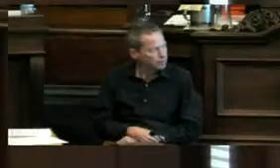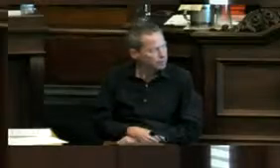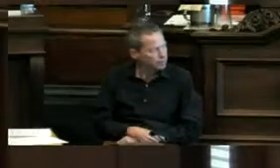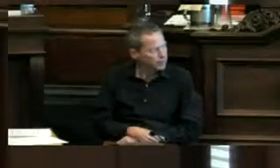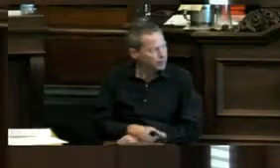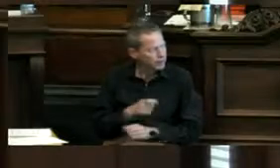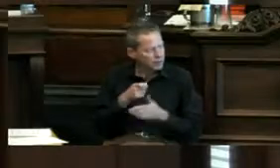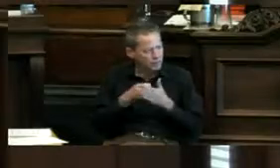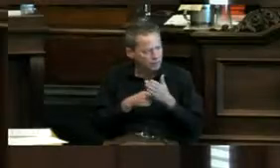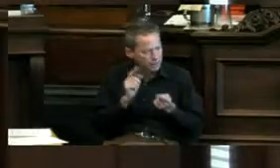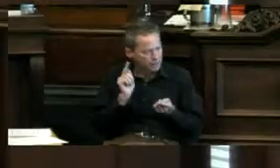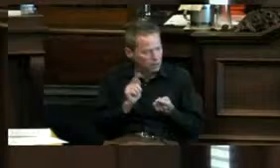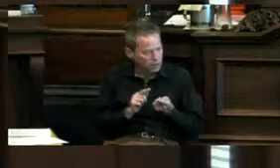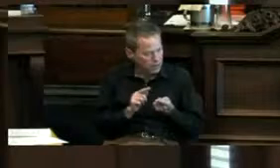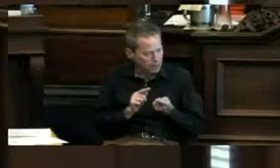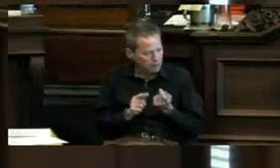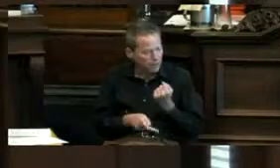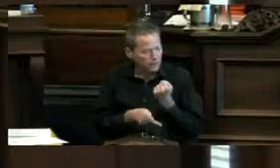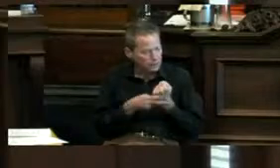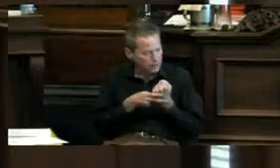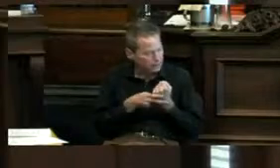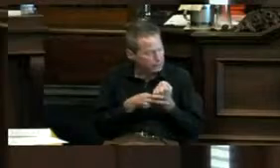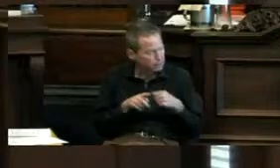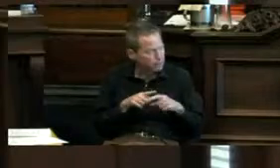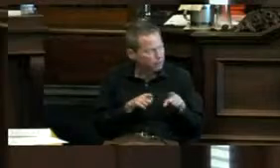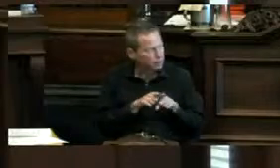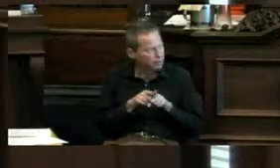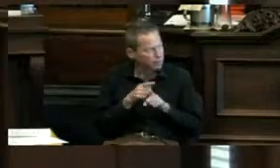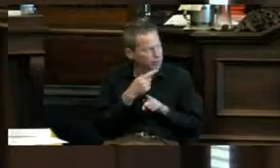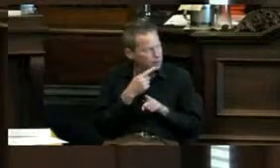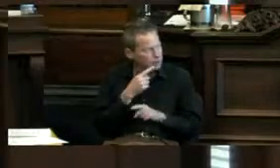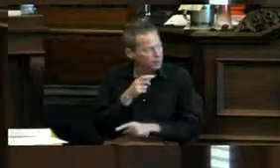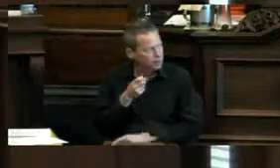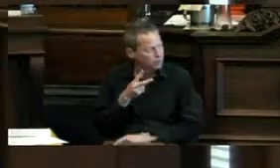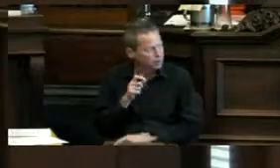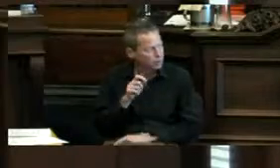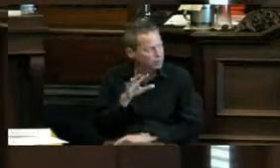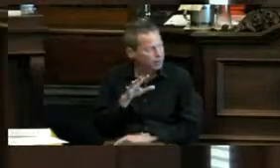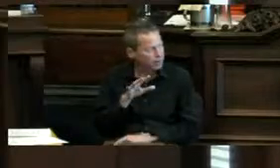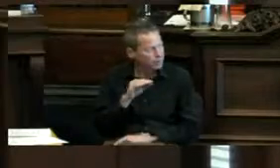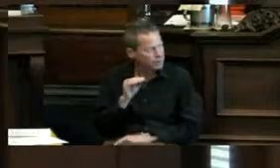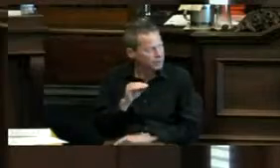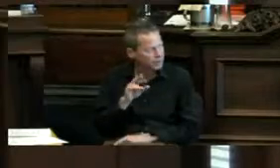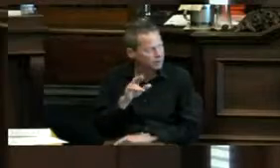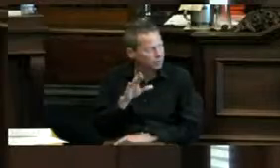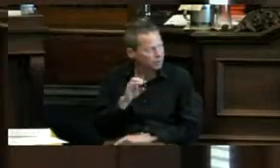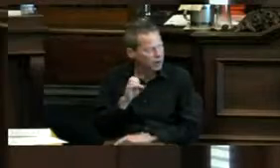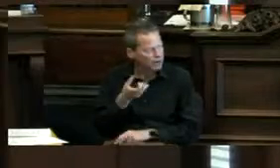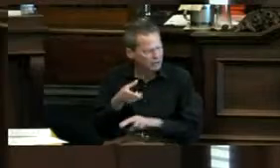me understand this last bullet. So it looks like the fees have